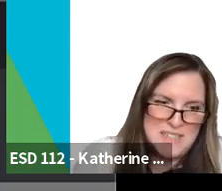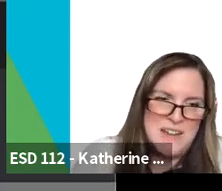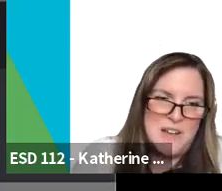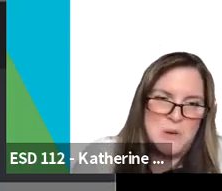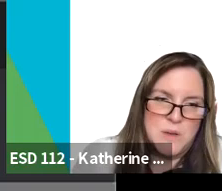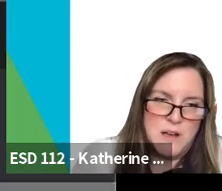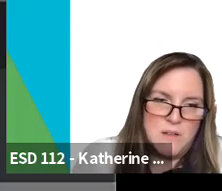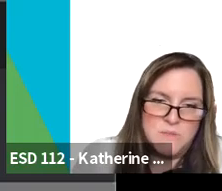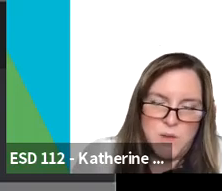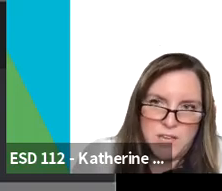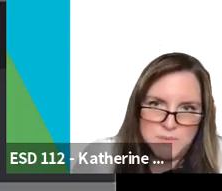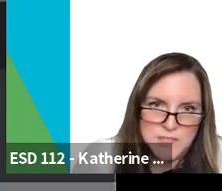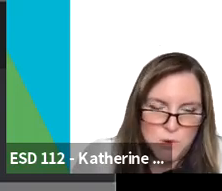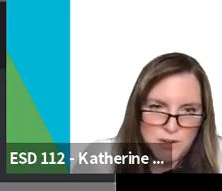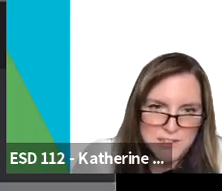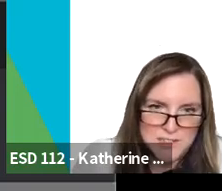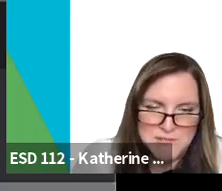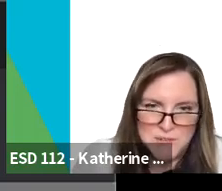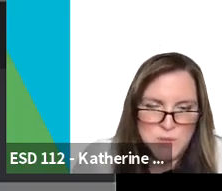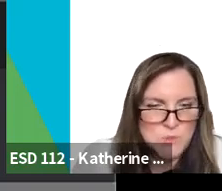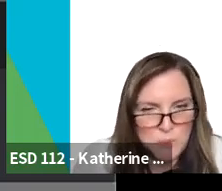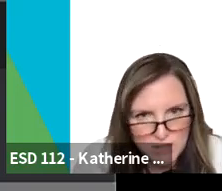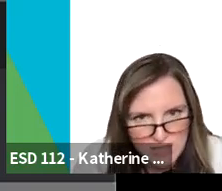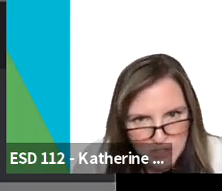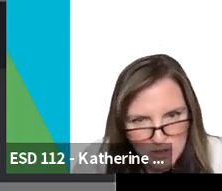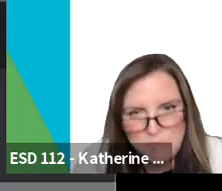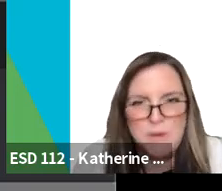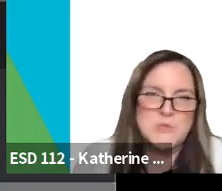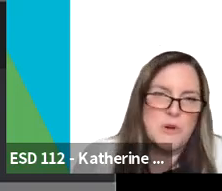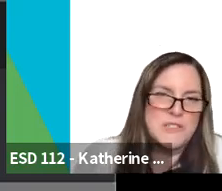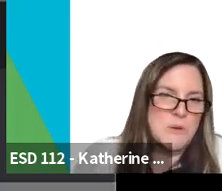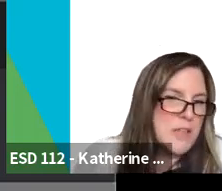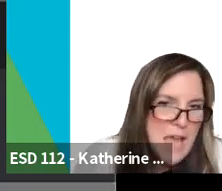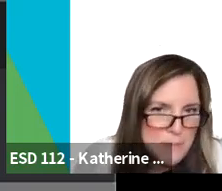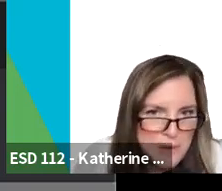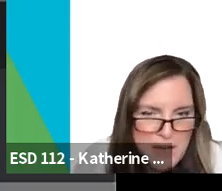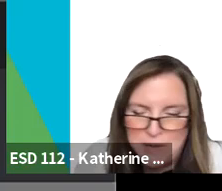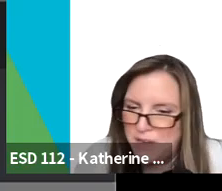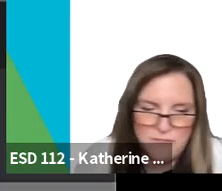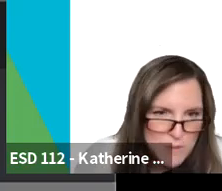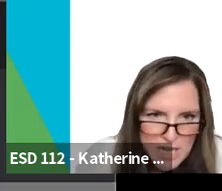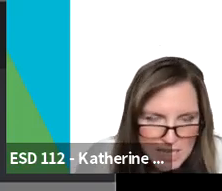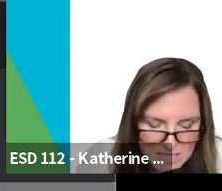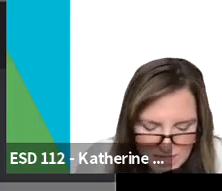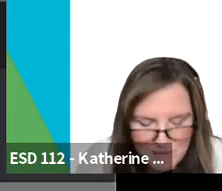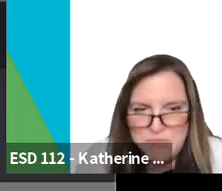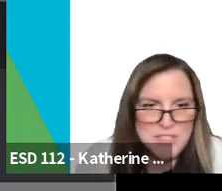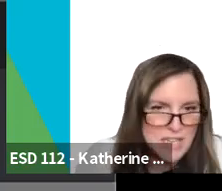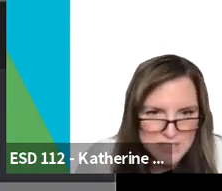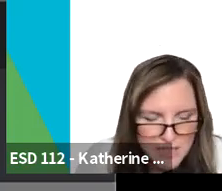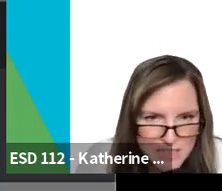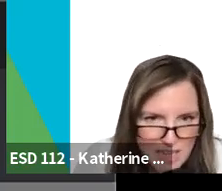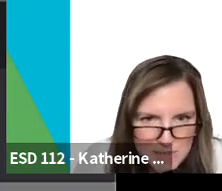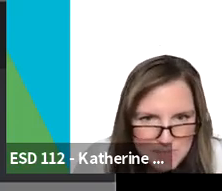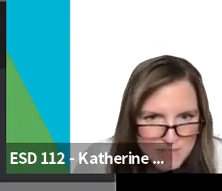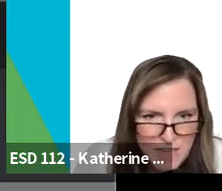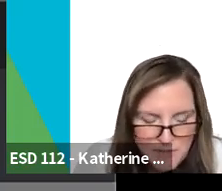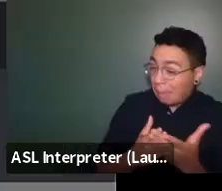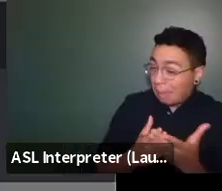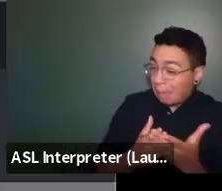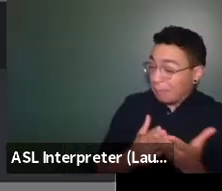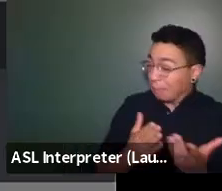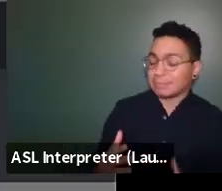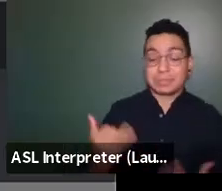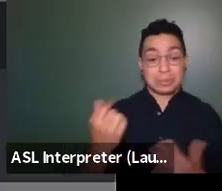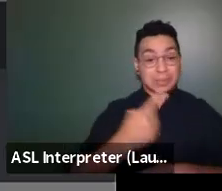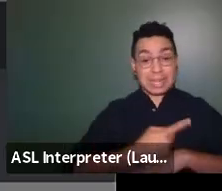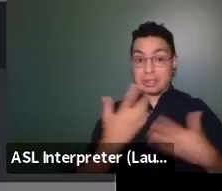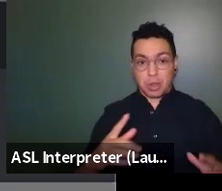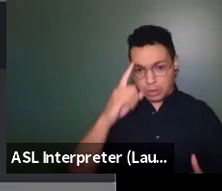ESD 112 - Katherine Livick: Now, I know we all wake up some mornings and wish we weren't a teacher. Most mornings we're really happy about it, but everybody has a day. Today is not the day to have that crisis. You are a teacher.